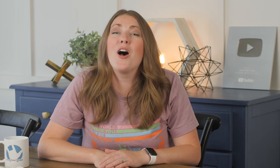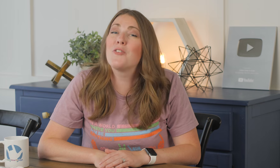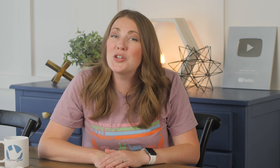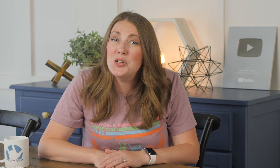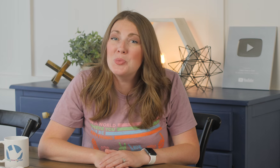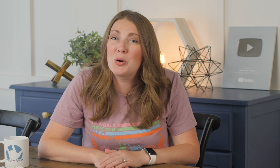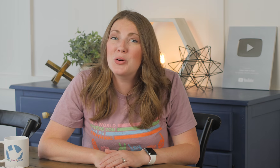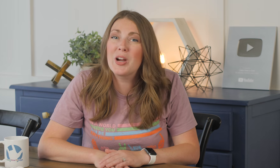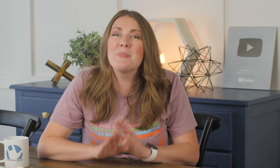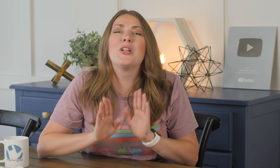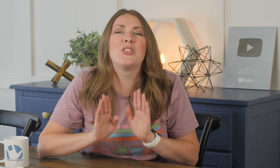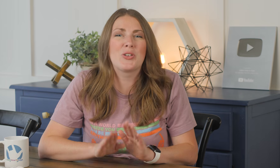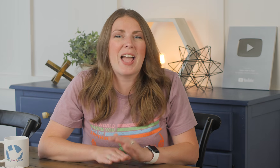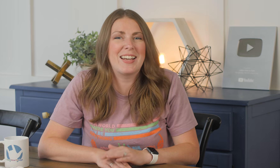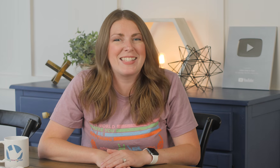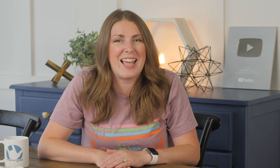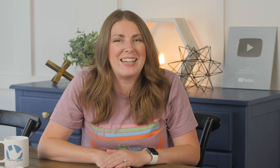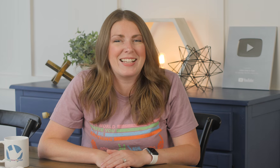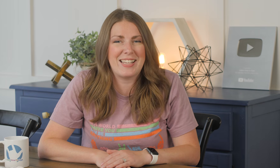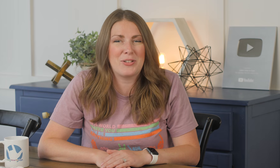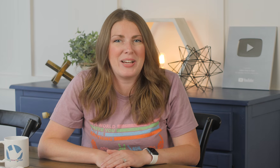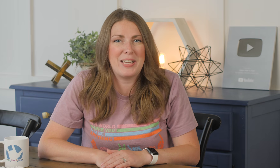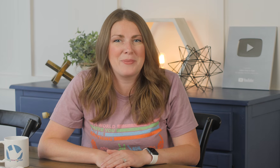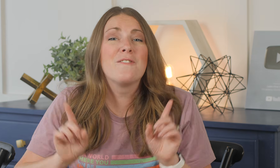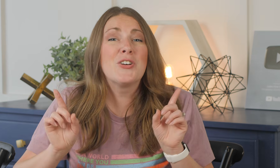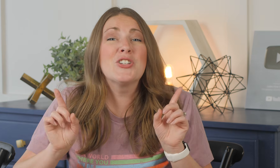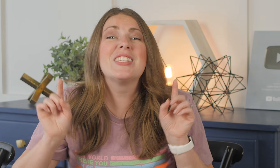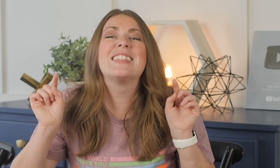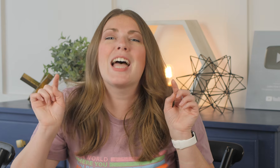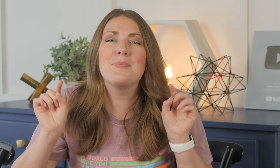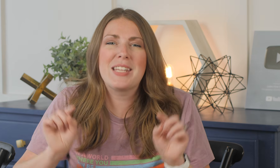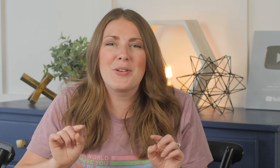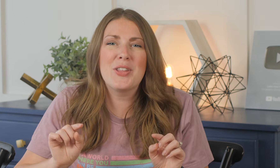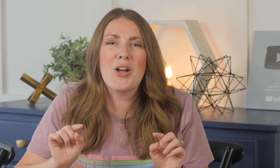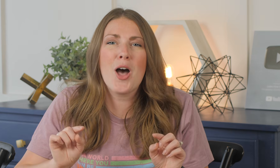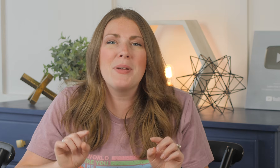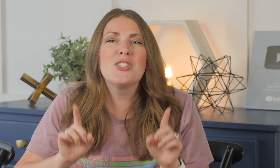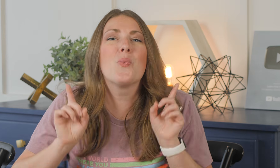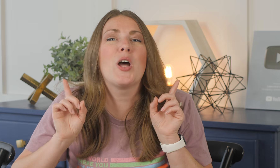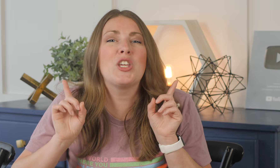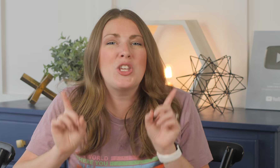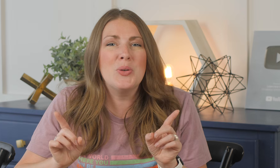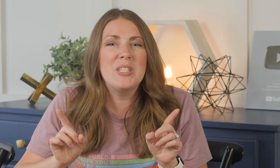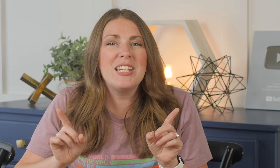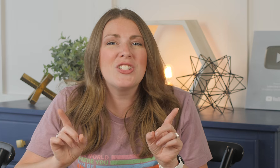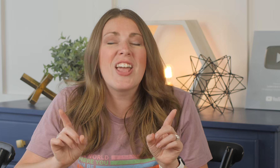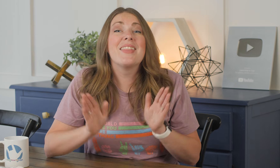of our new program Learn How to Sign Accelerated. First, type down in the comments what you teach,